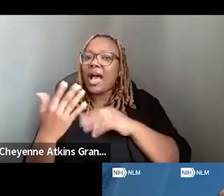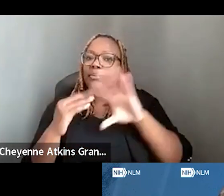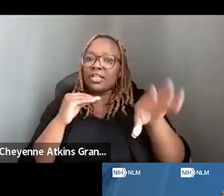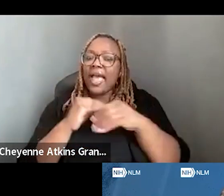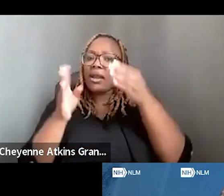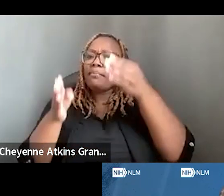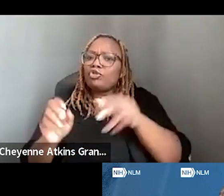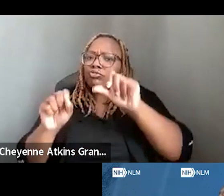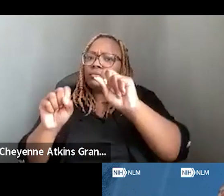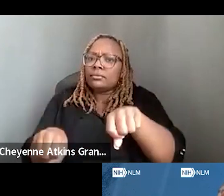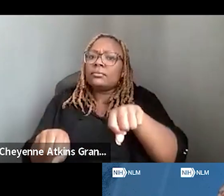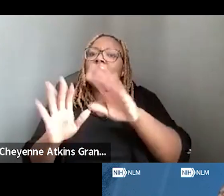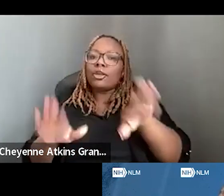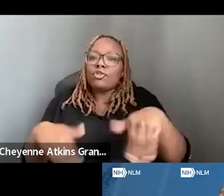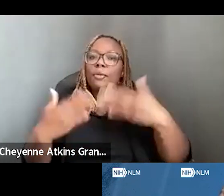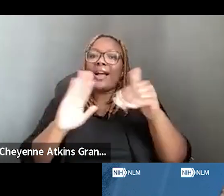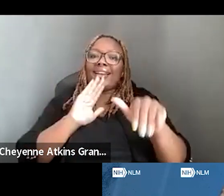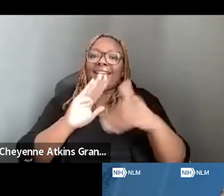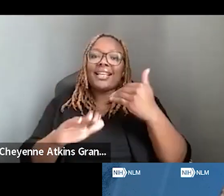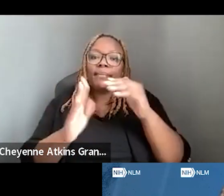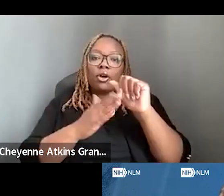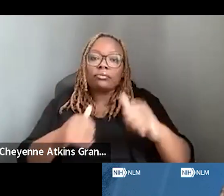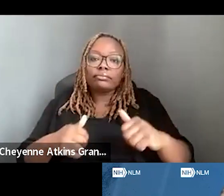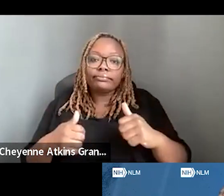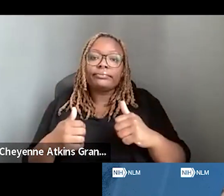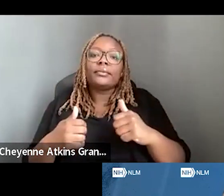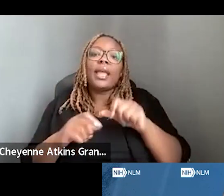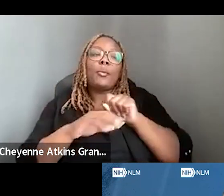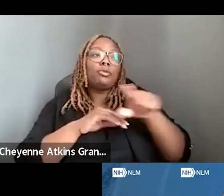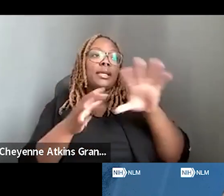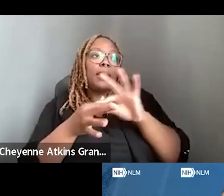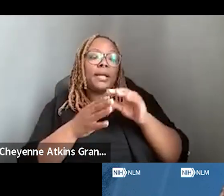and you provide an email address and we send a message to that email address.